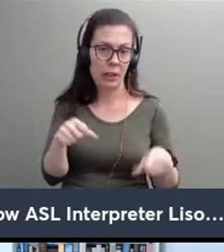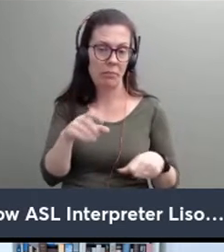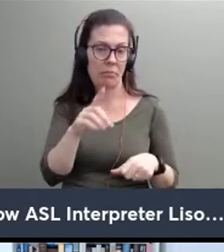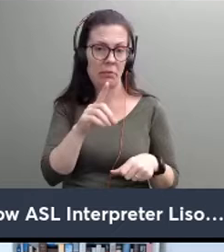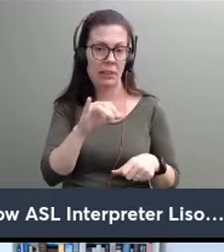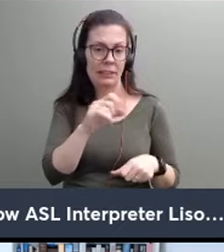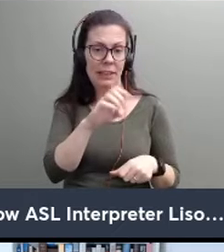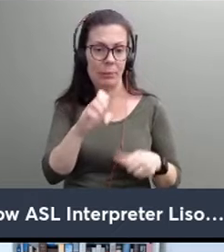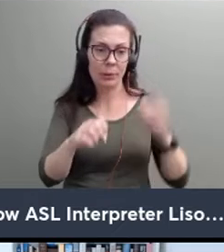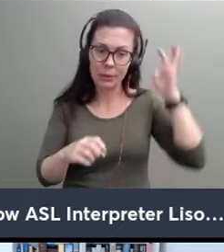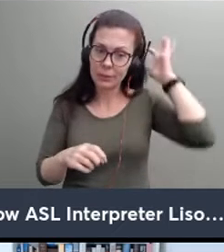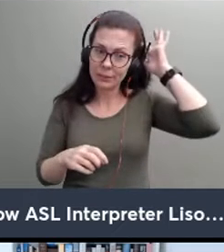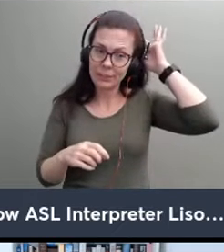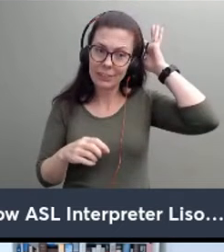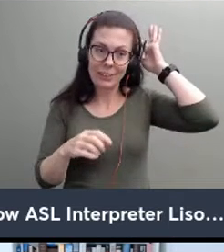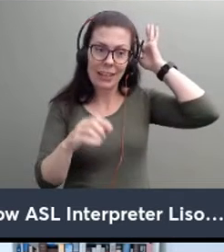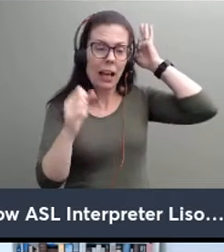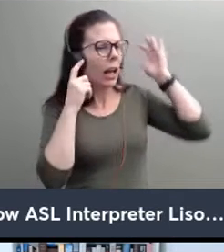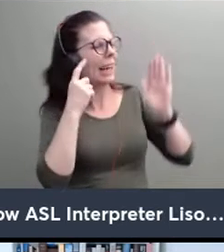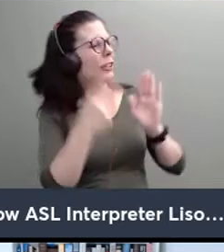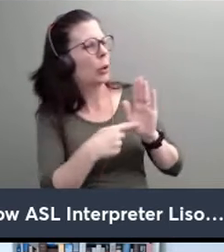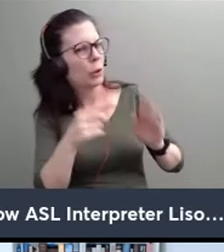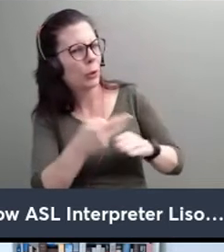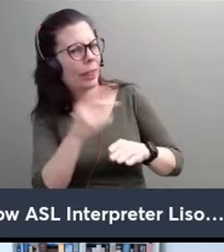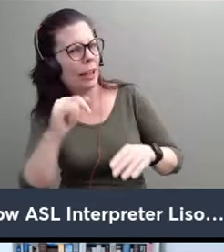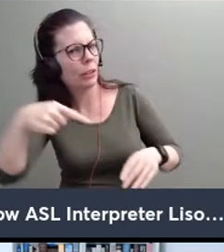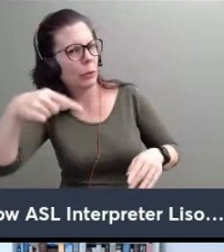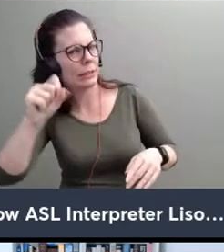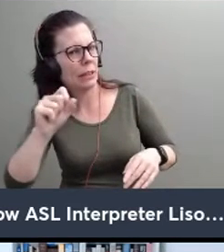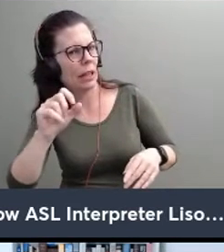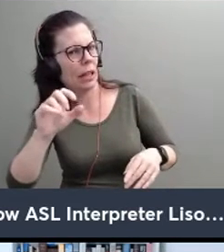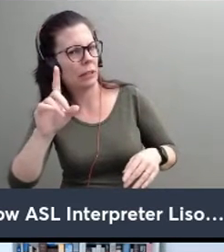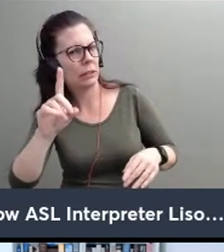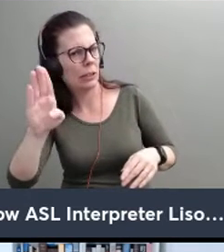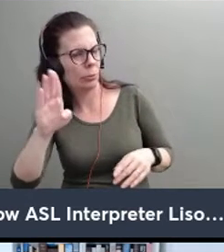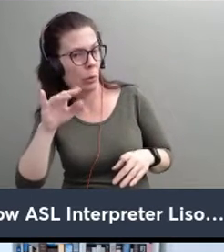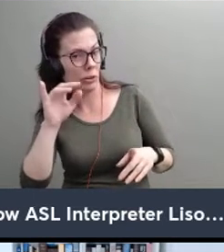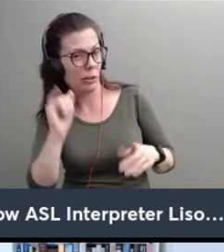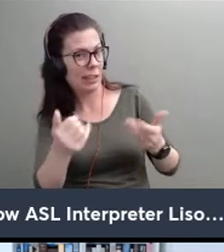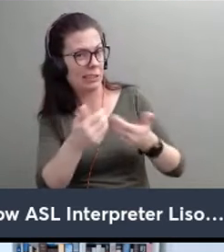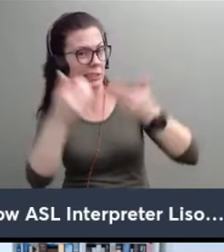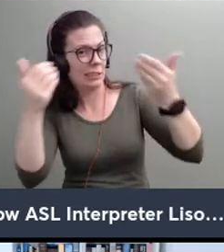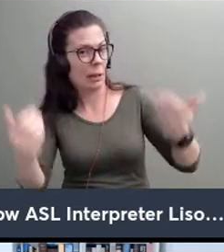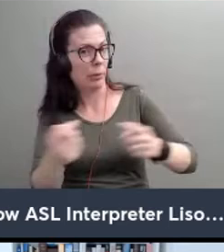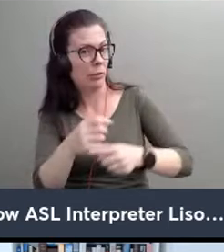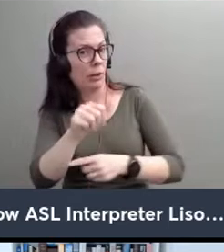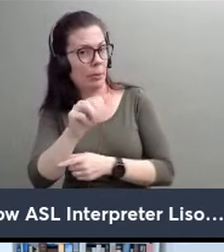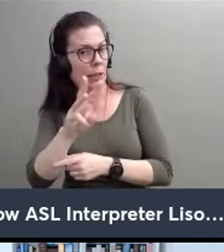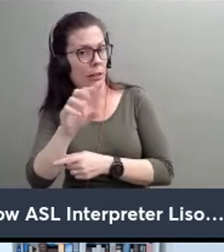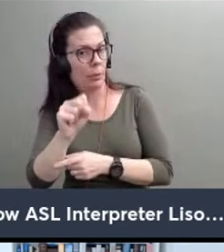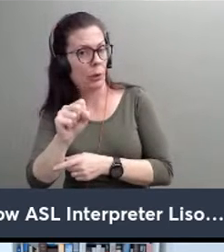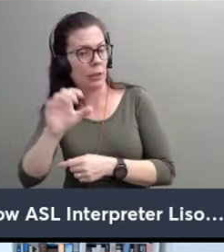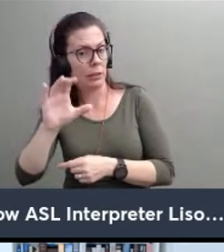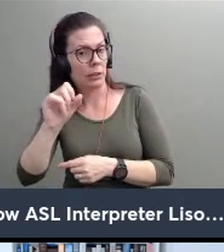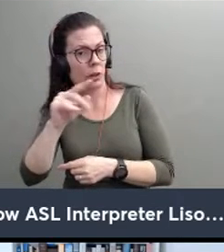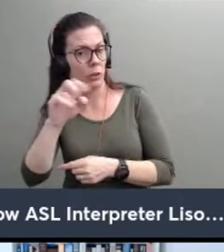And I noticed you're using this in the QuickSight dashboard. So this is separate from the AWS console, right? Exactly. - This is